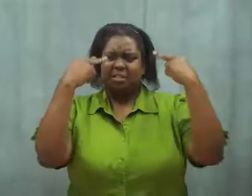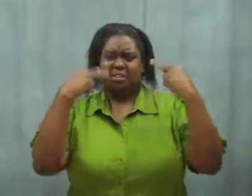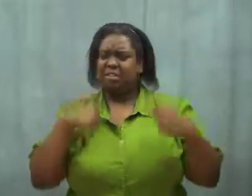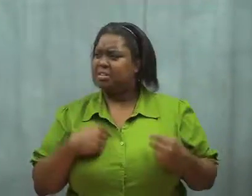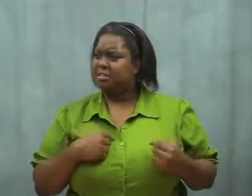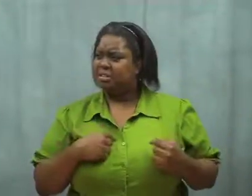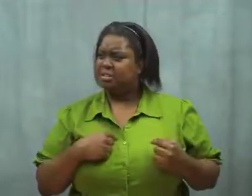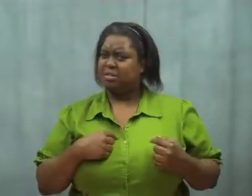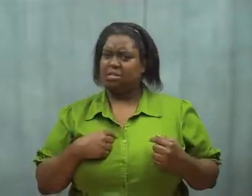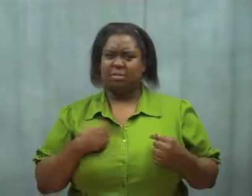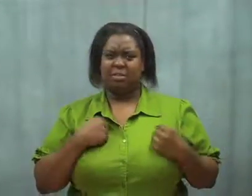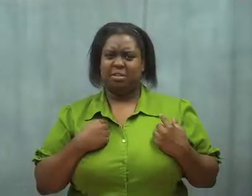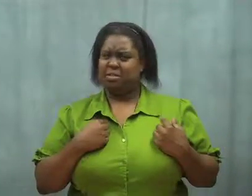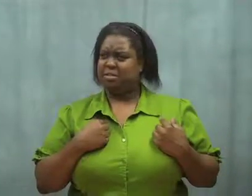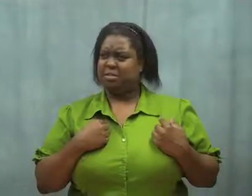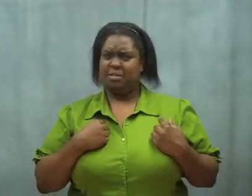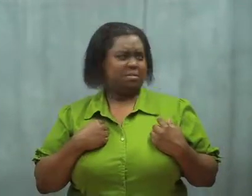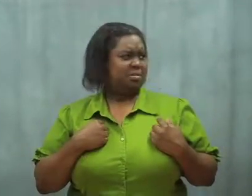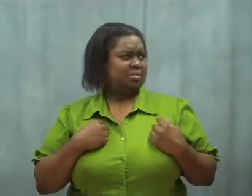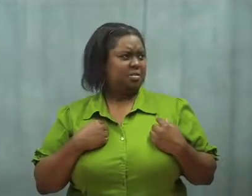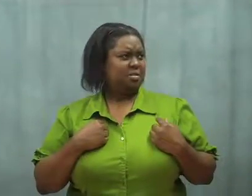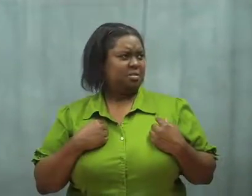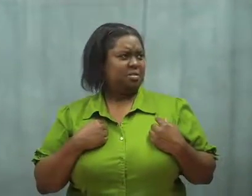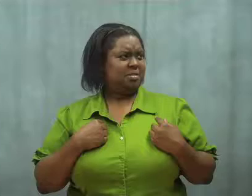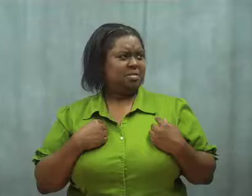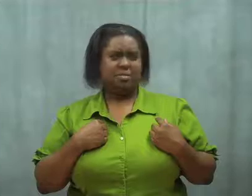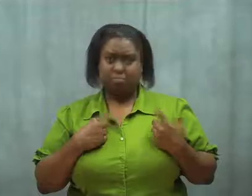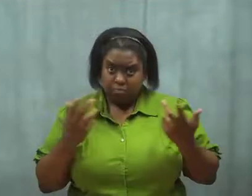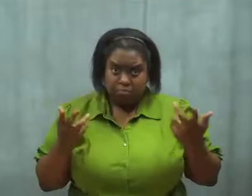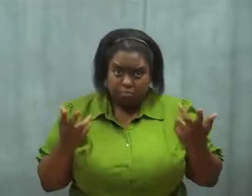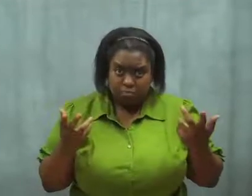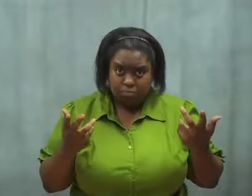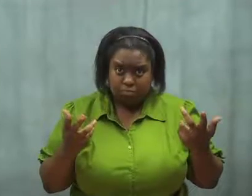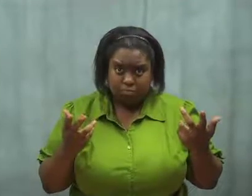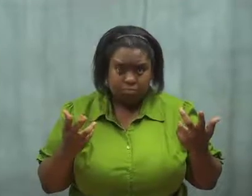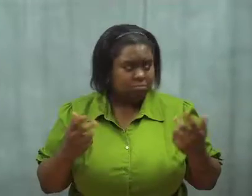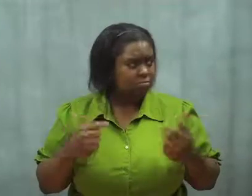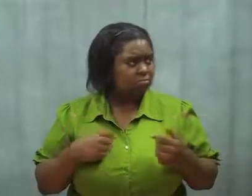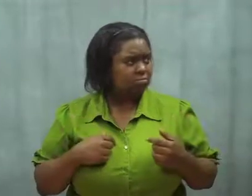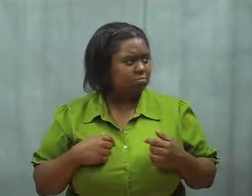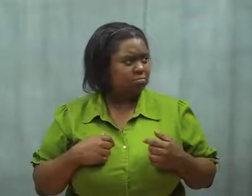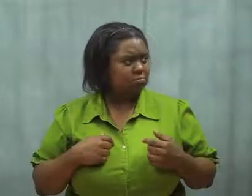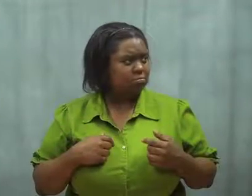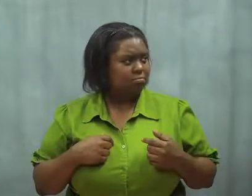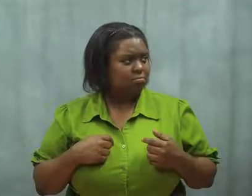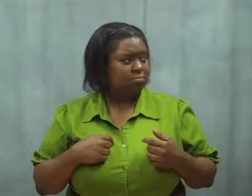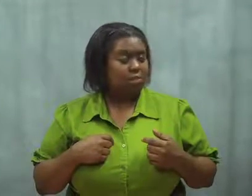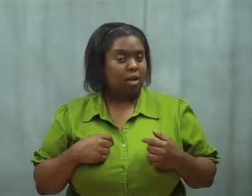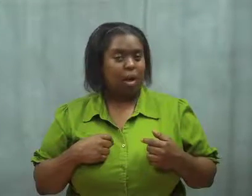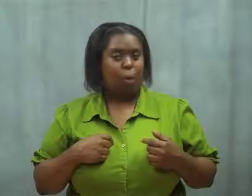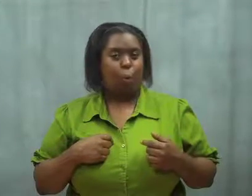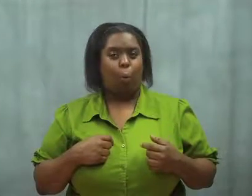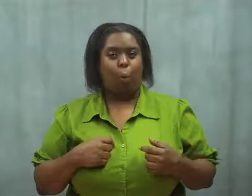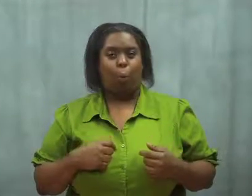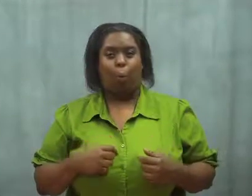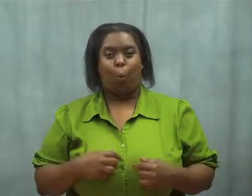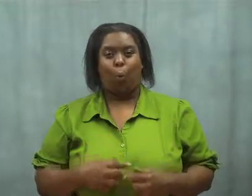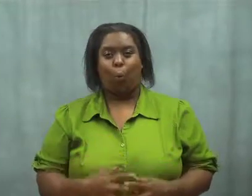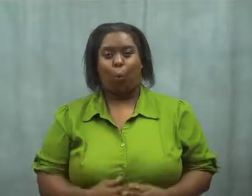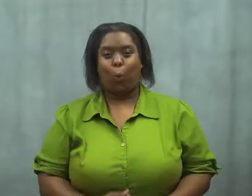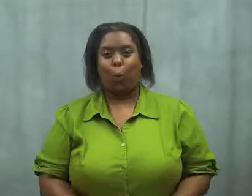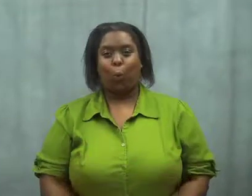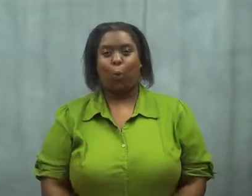They looked expectantly at me as if waiting for me to say something.